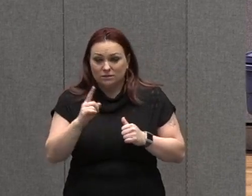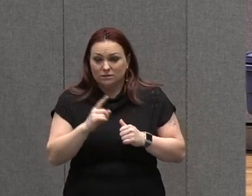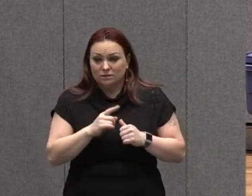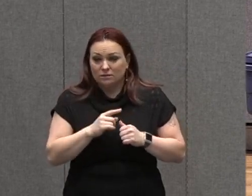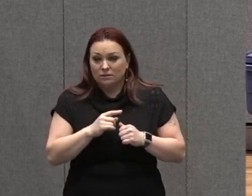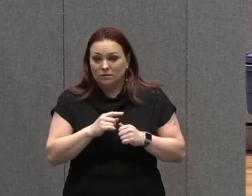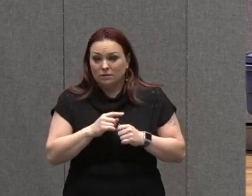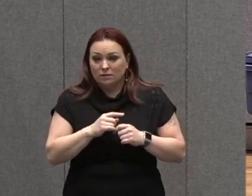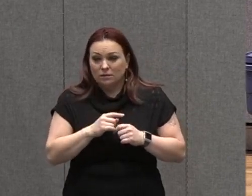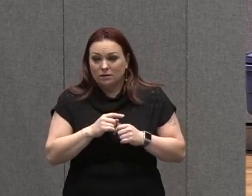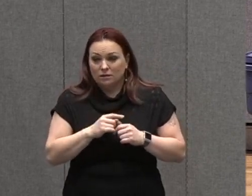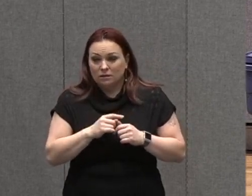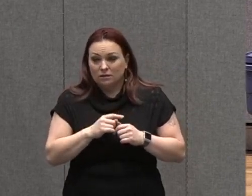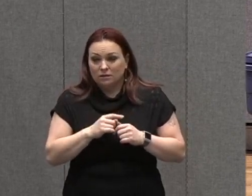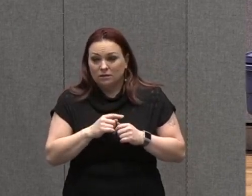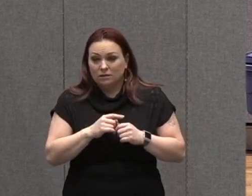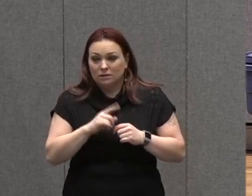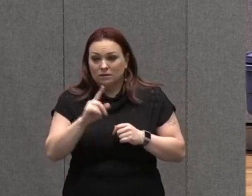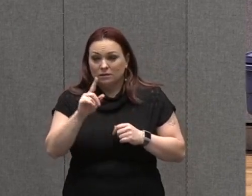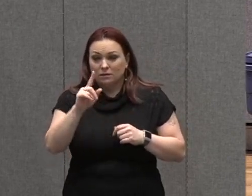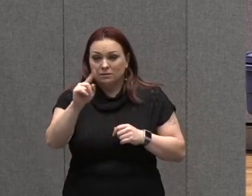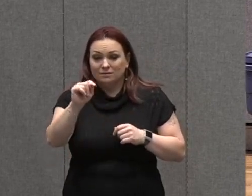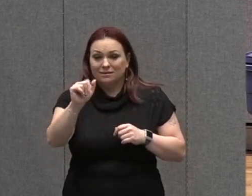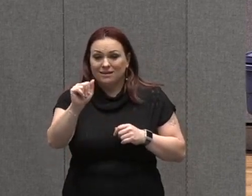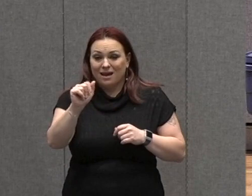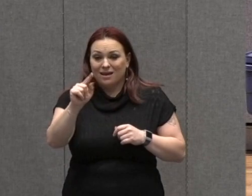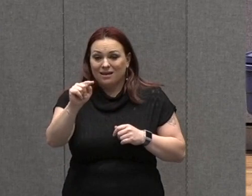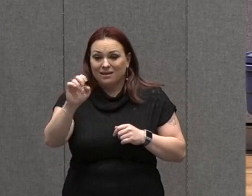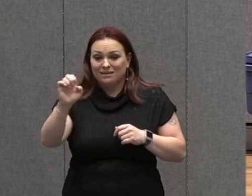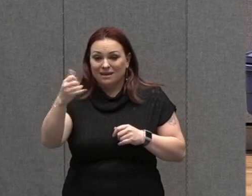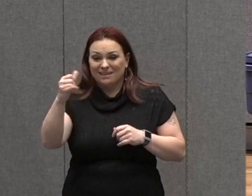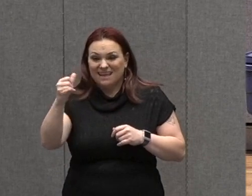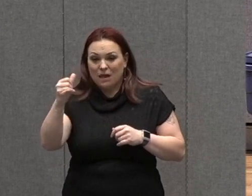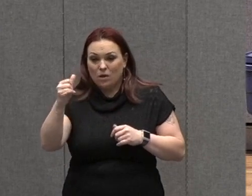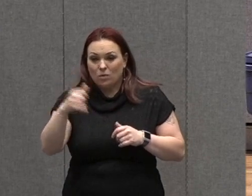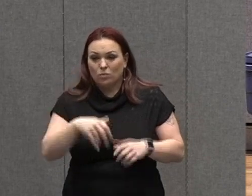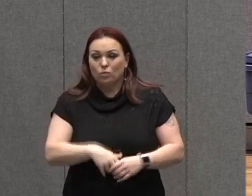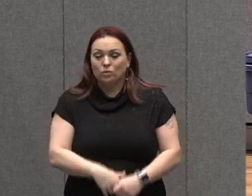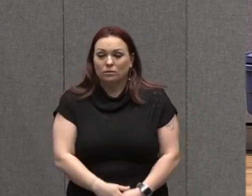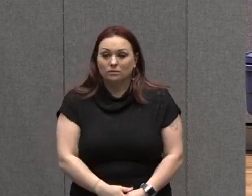Can we get a tati? Okay so tati, and those are yellow so I'm going to look for a yellow.